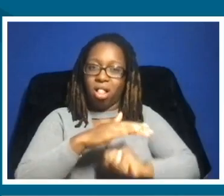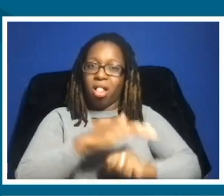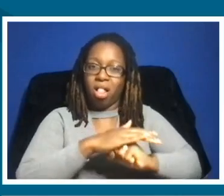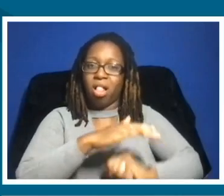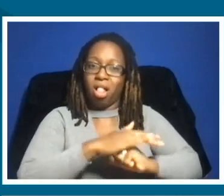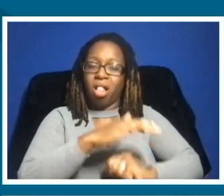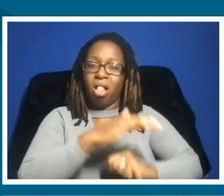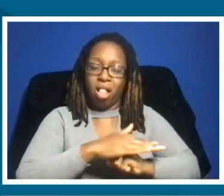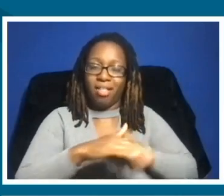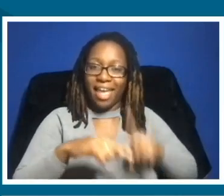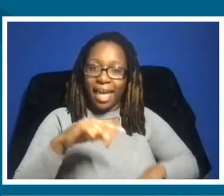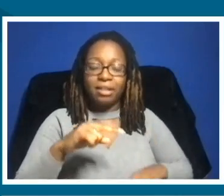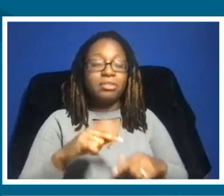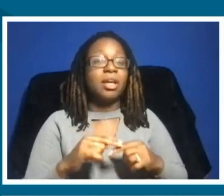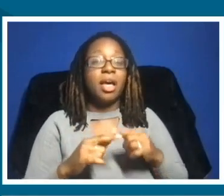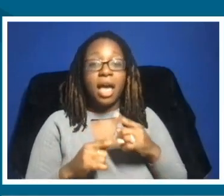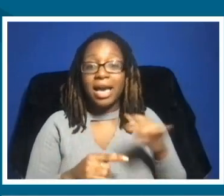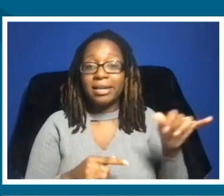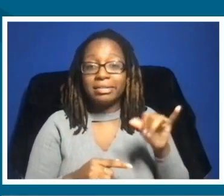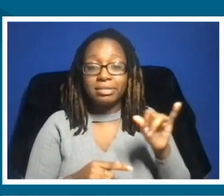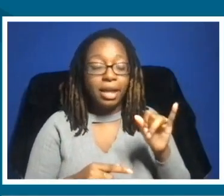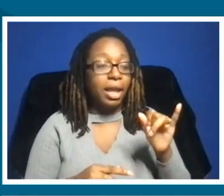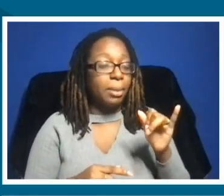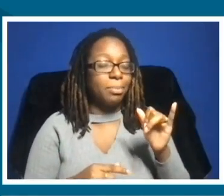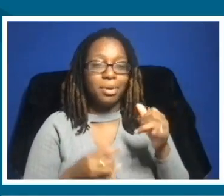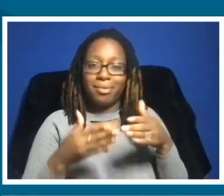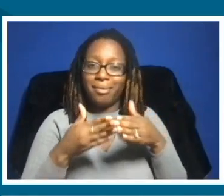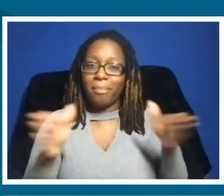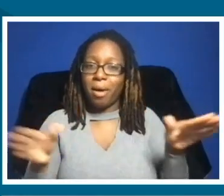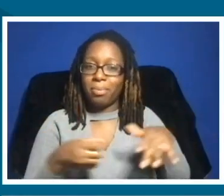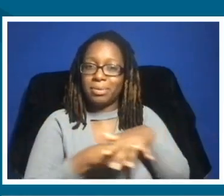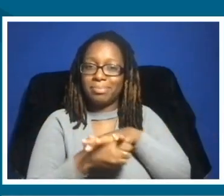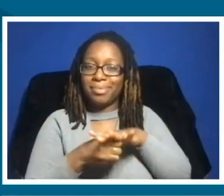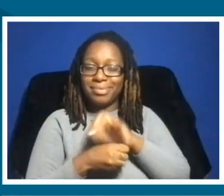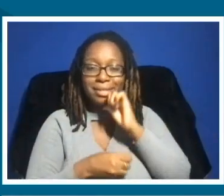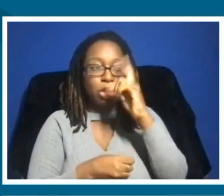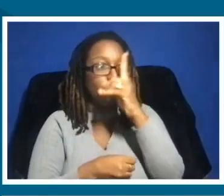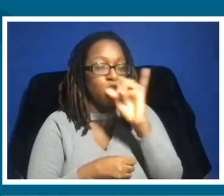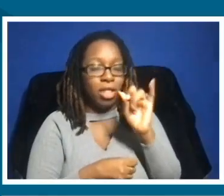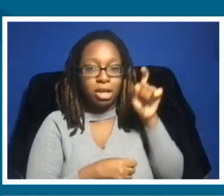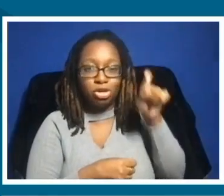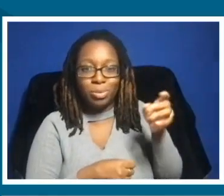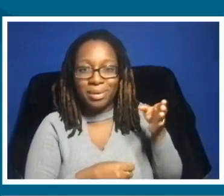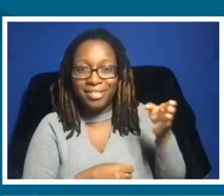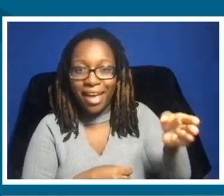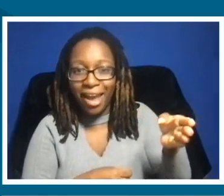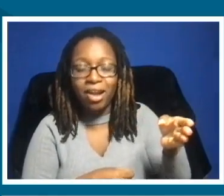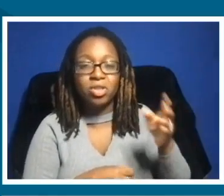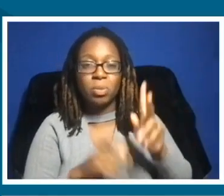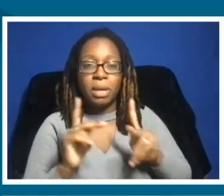something in uh in a public space that doesn't look like it belongs there so it